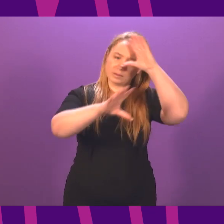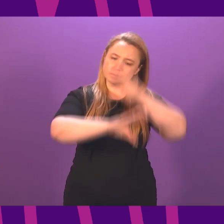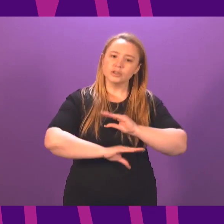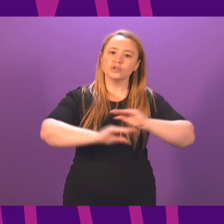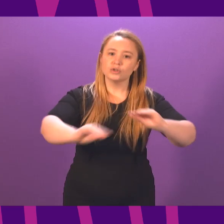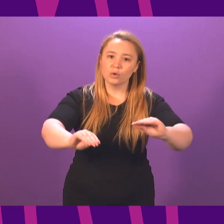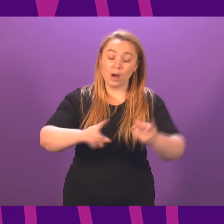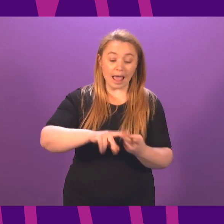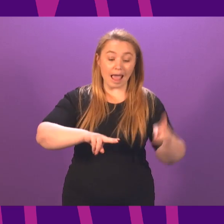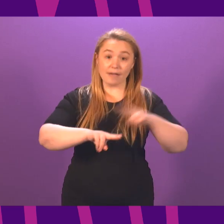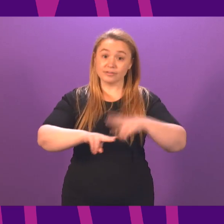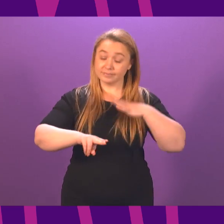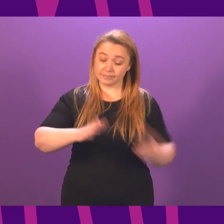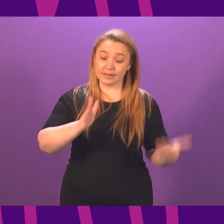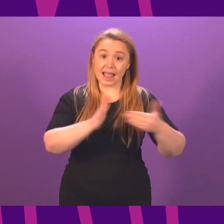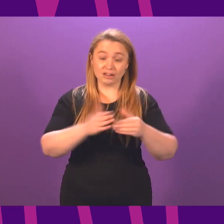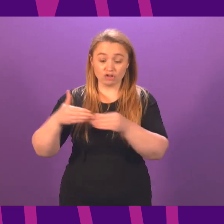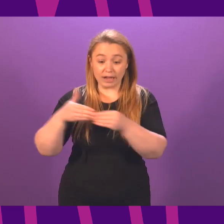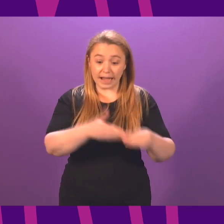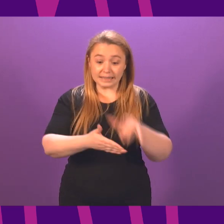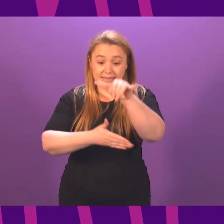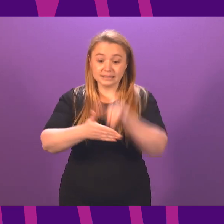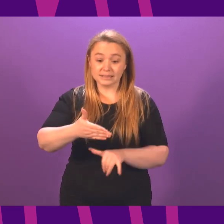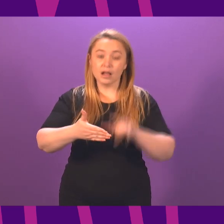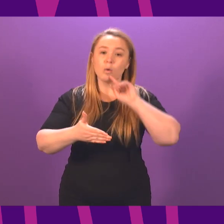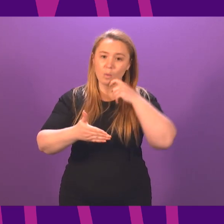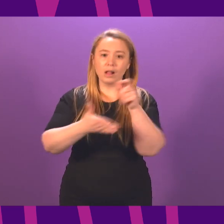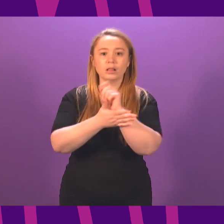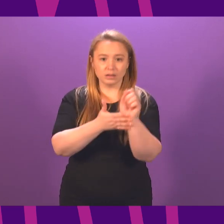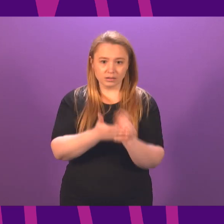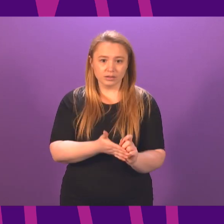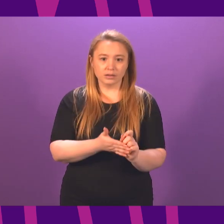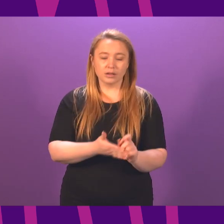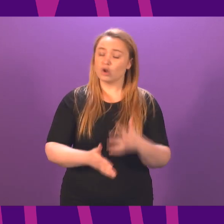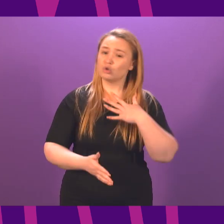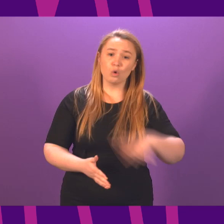more guidance, we will do that. It is in nobody’s interest to have doses of the vaccine wasted.